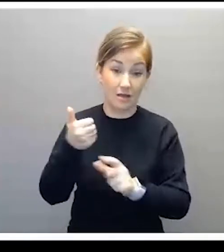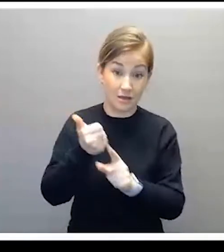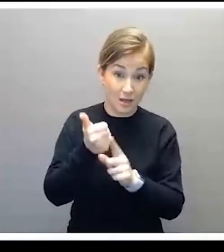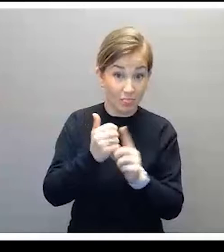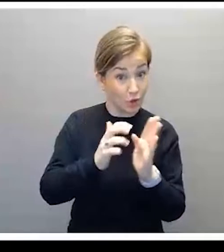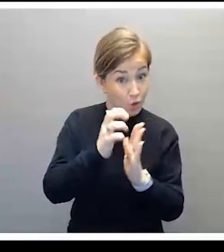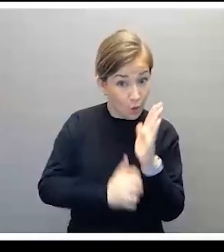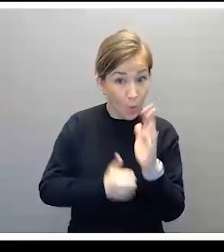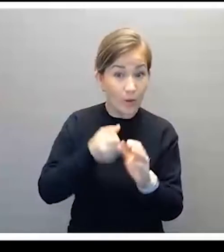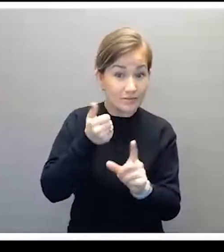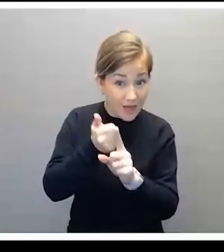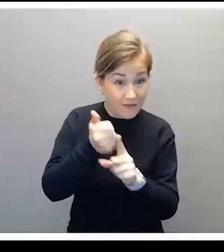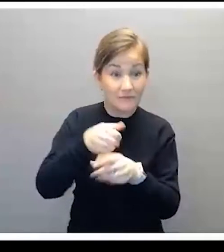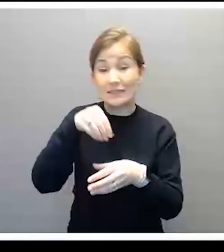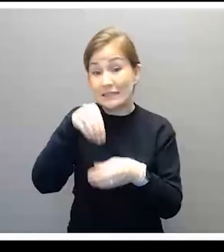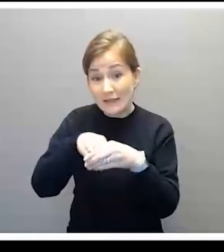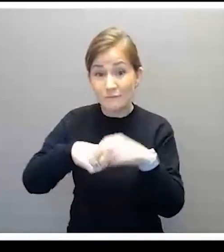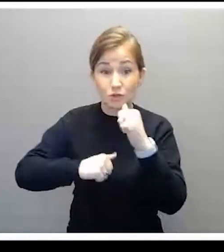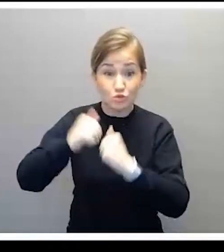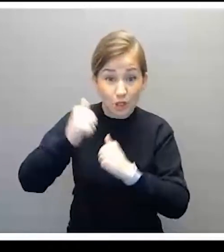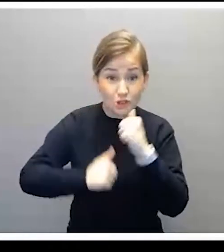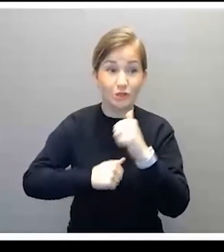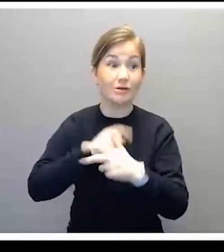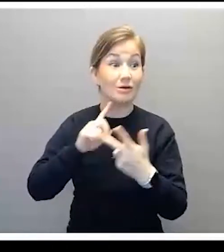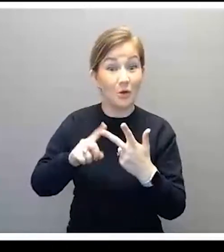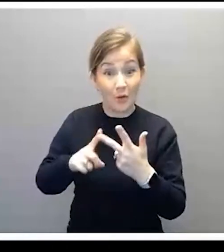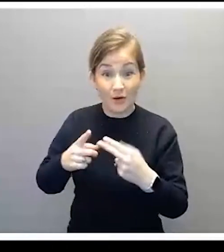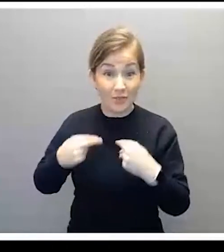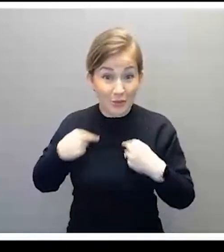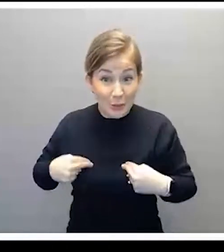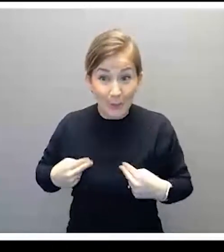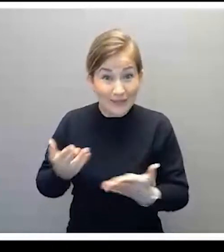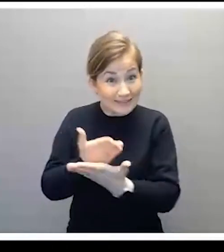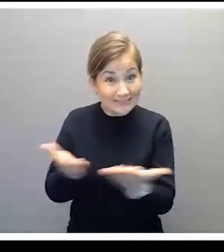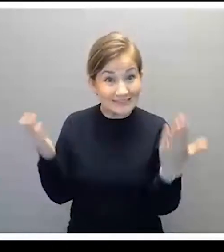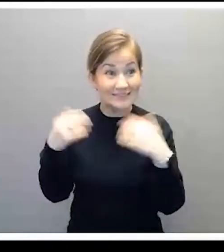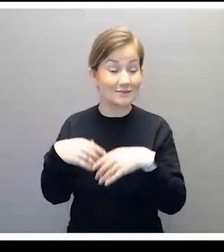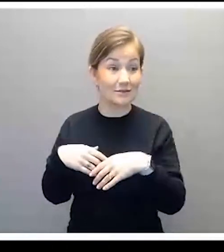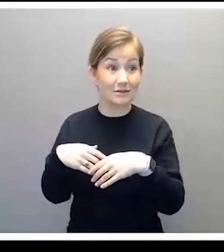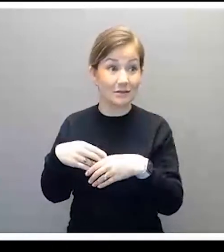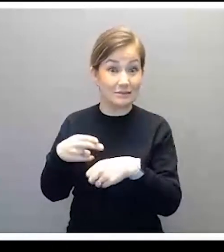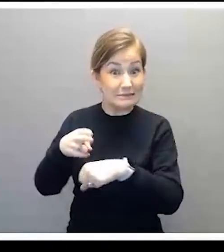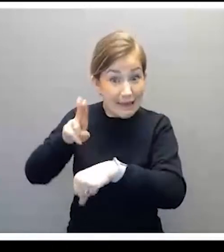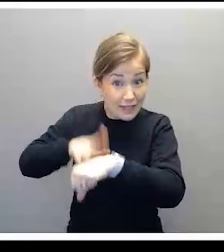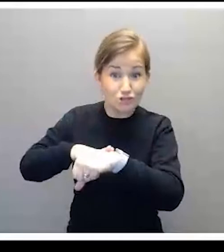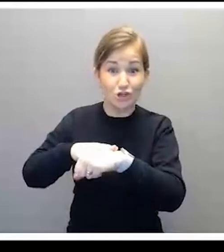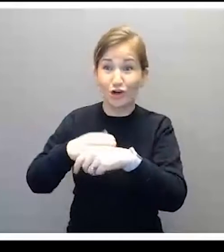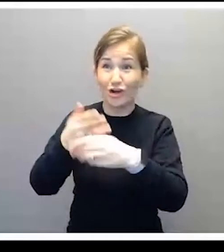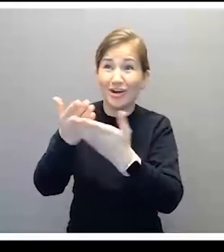Is it code? Is it infrastructure? Is it humans? Is it nature?